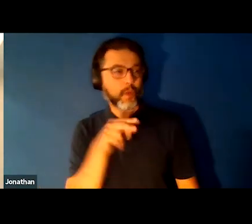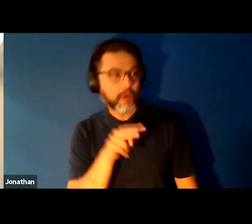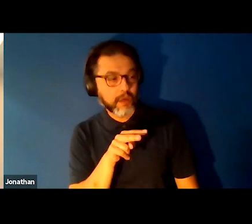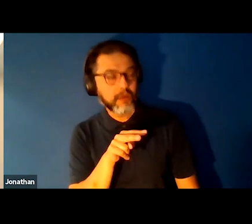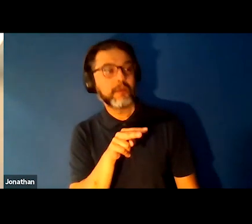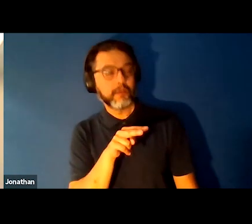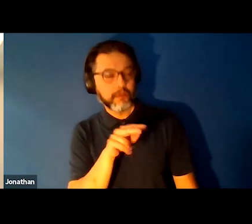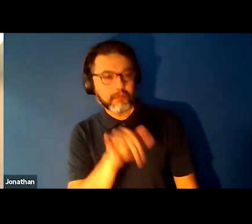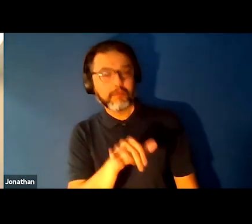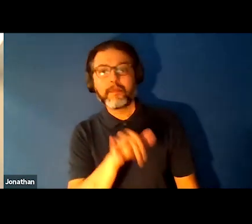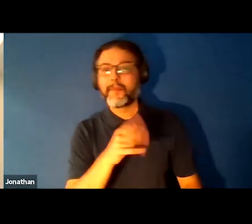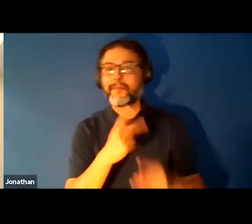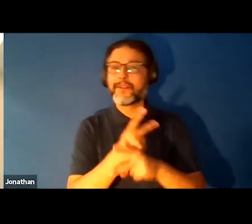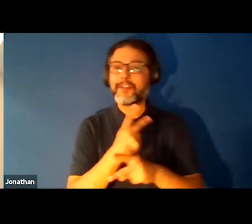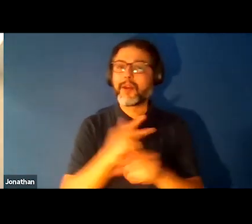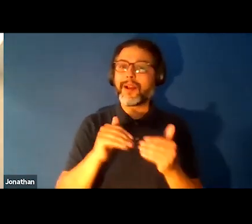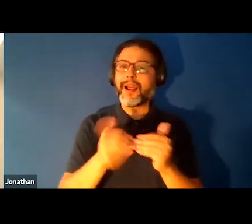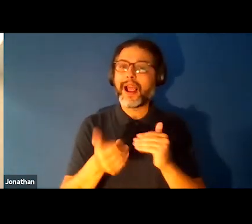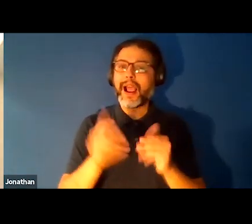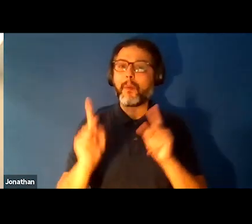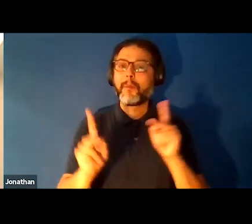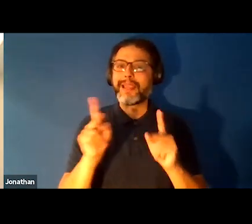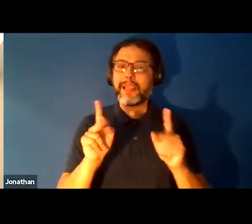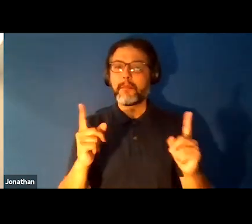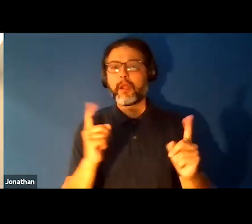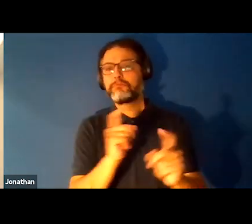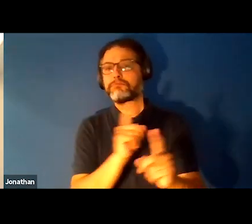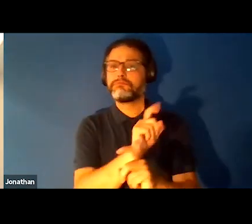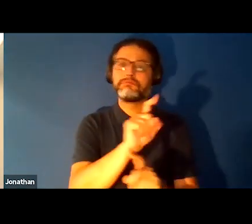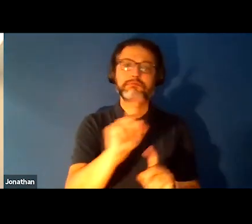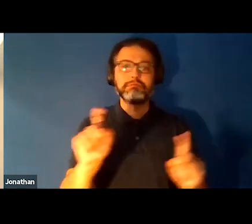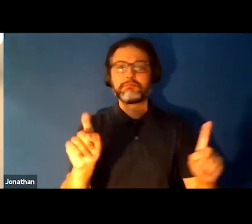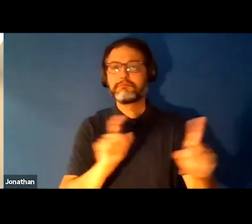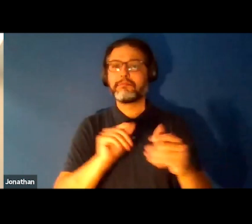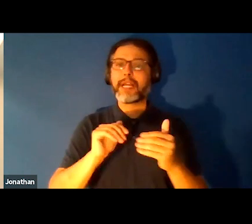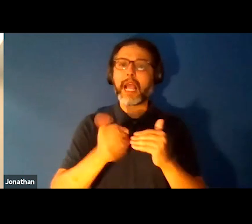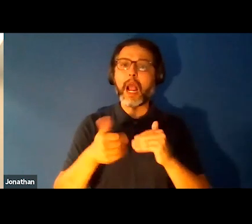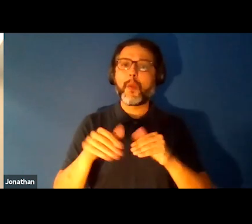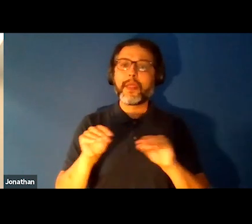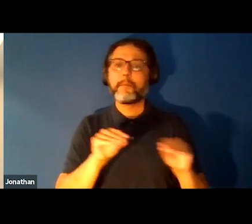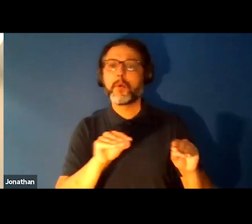navigated those spaces in order to, then, even modify it one more time before we actually